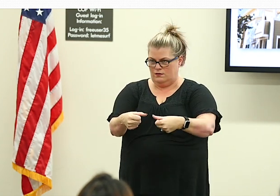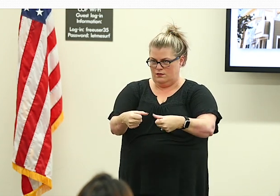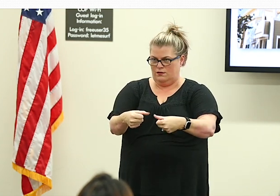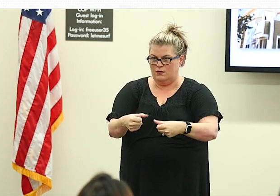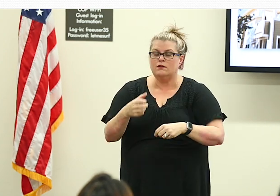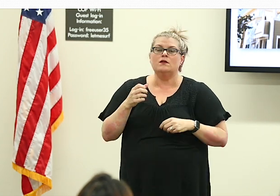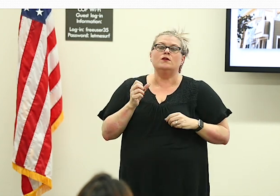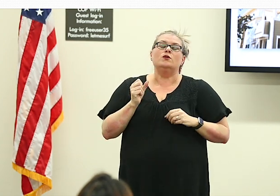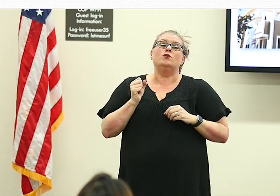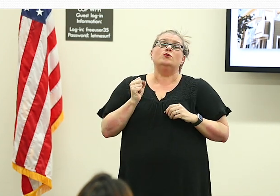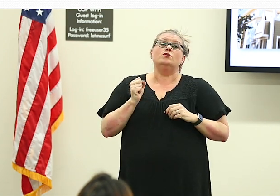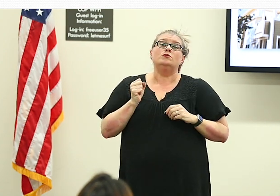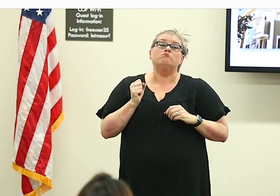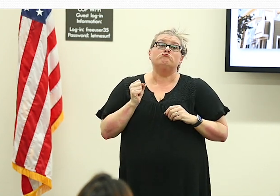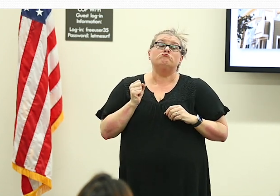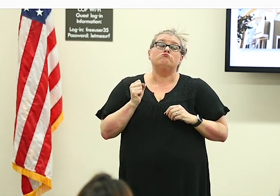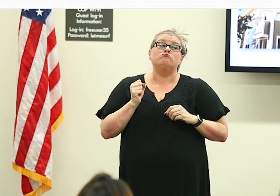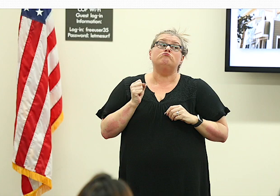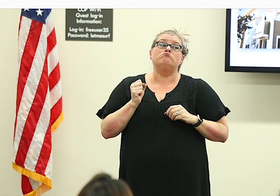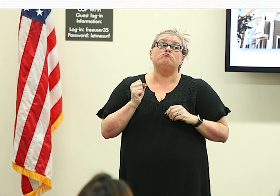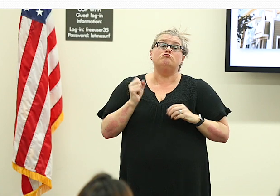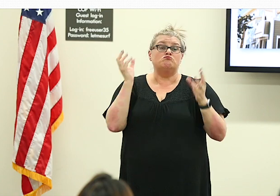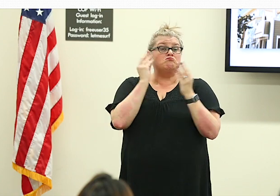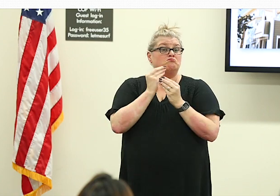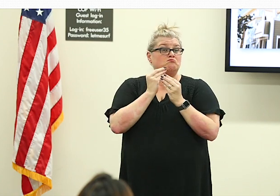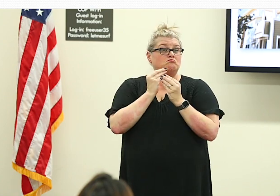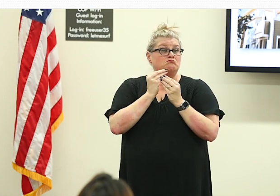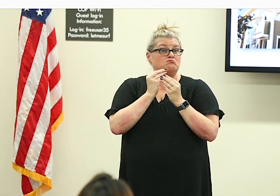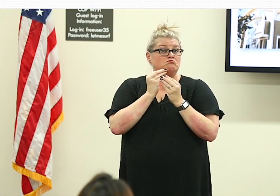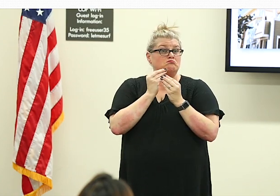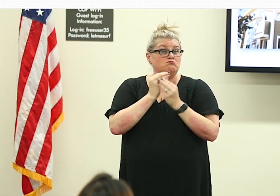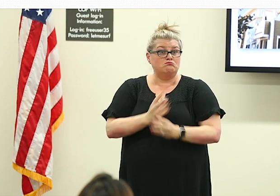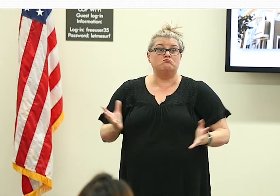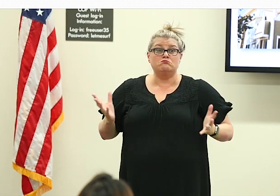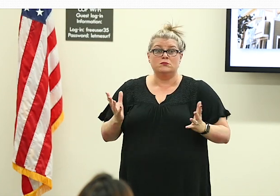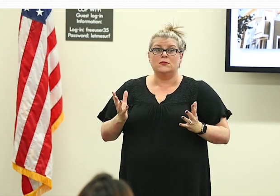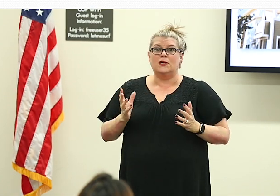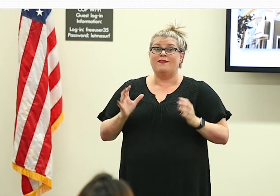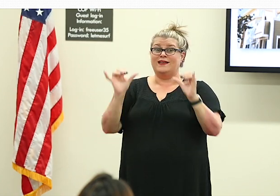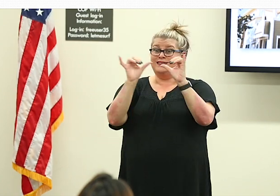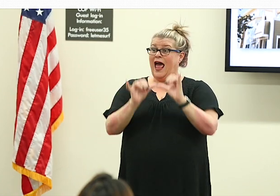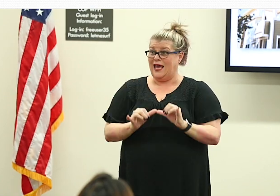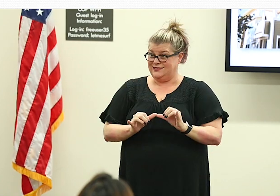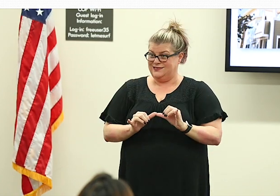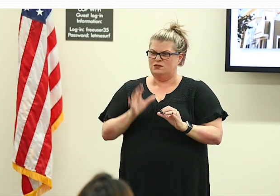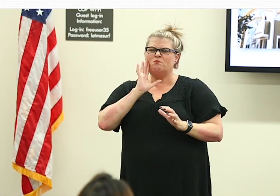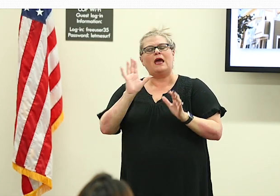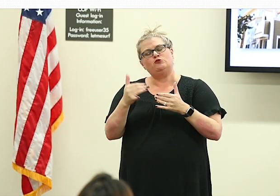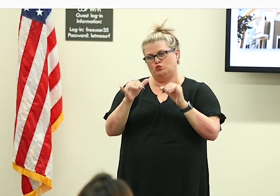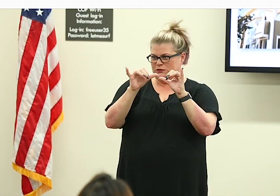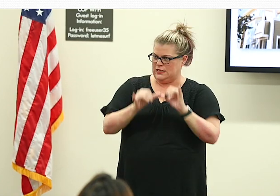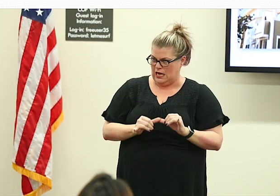So, to give you a little bit of overview on the unit size, or the bedroom size I should say.